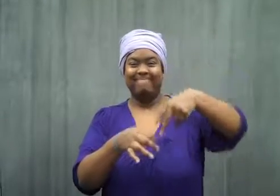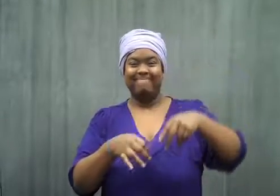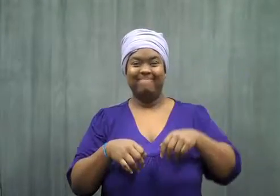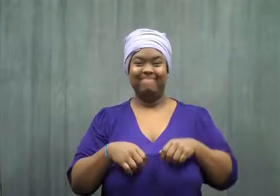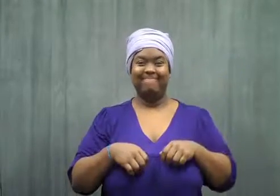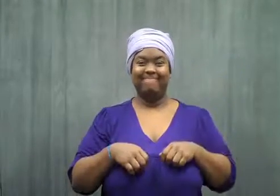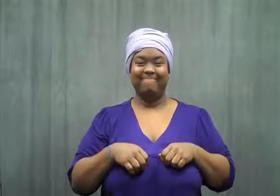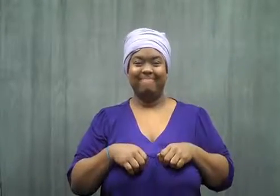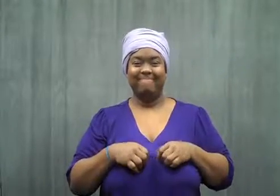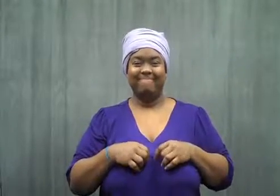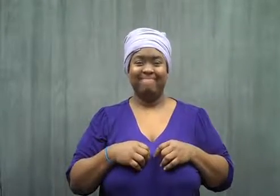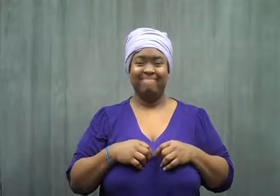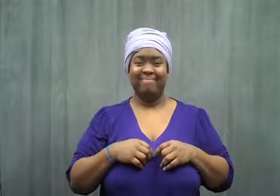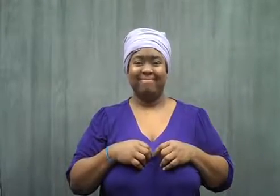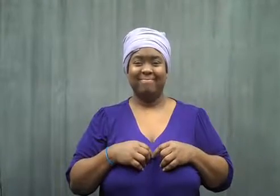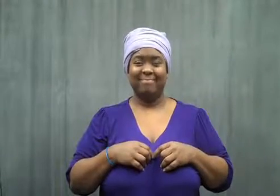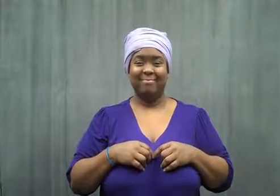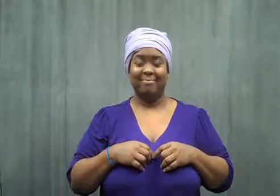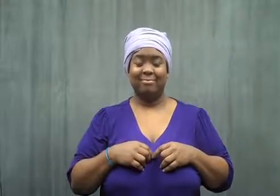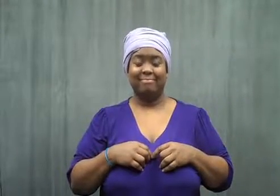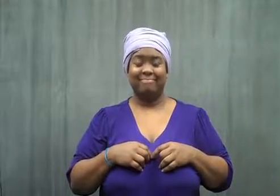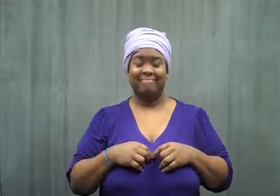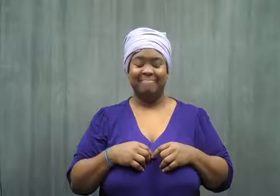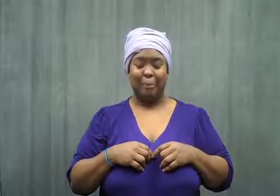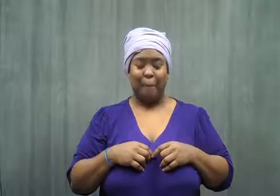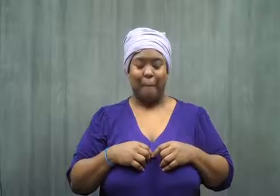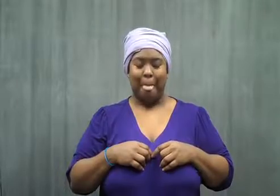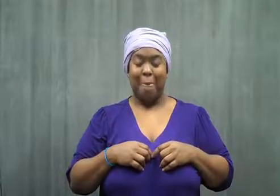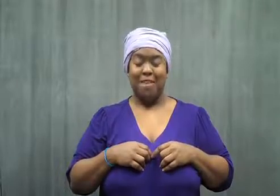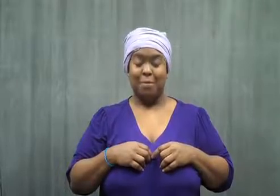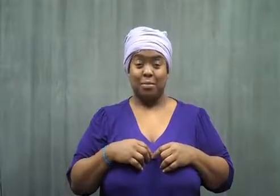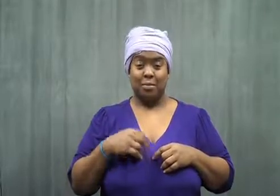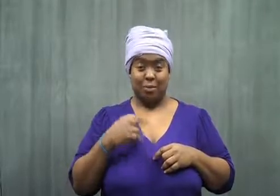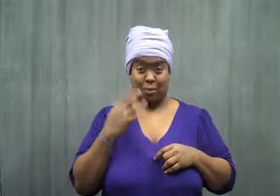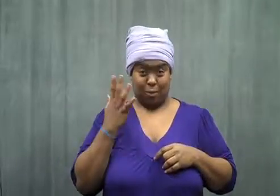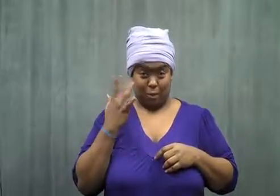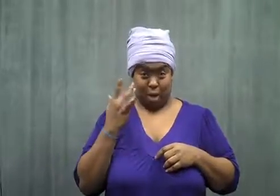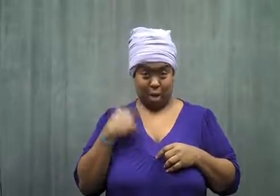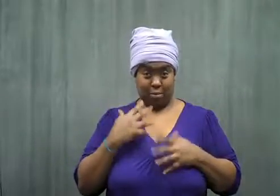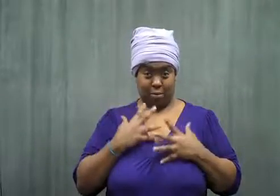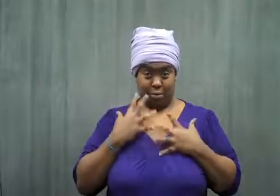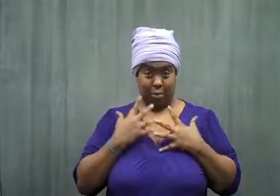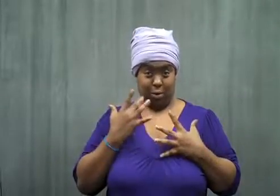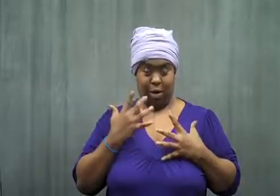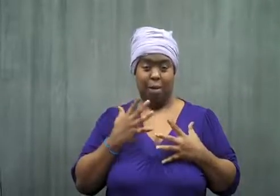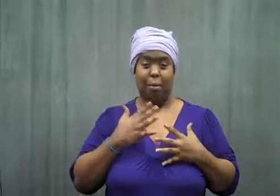I was so embarrassed because